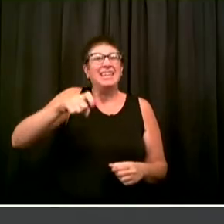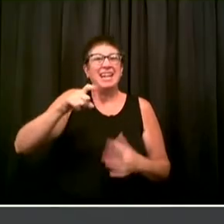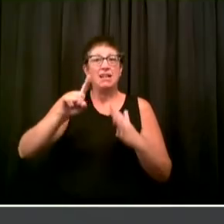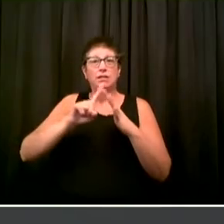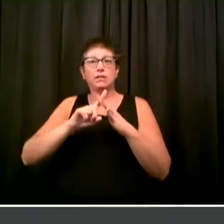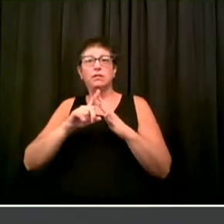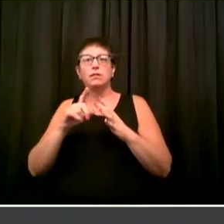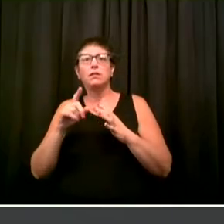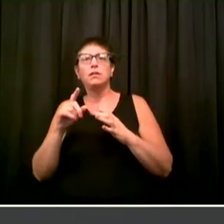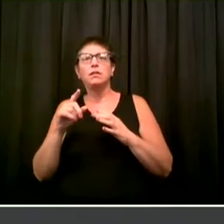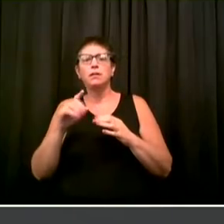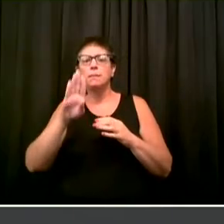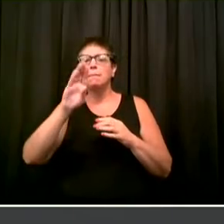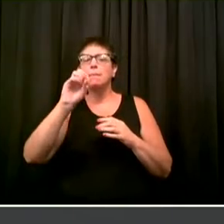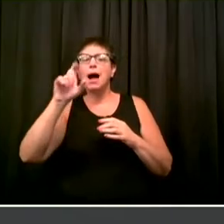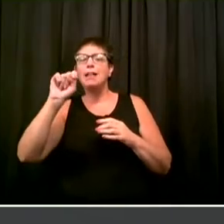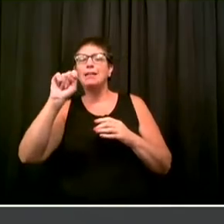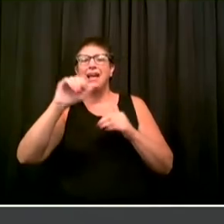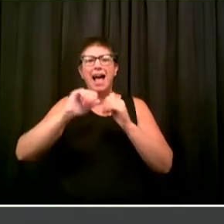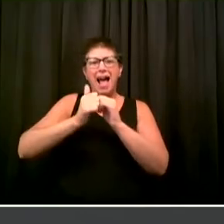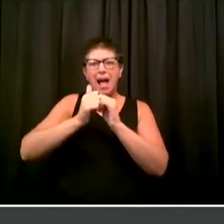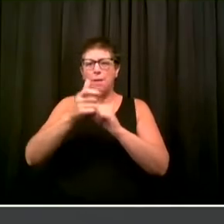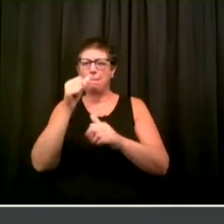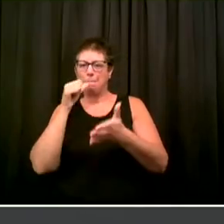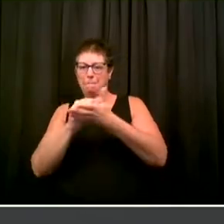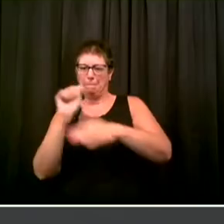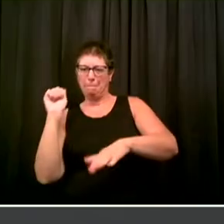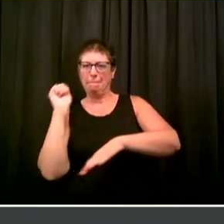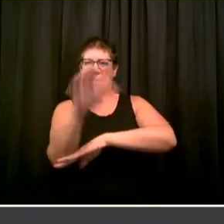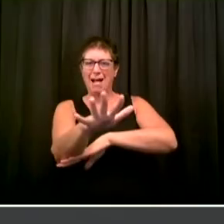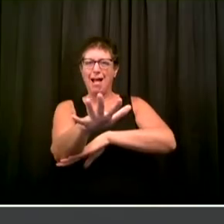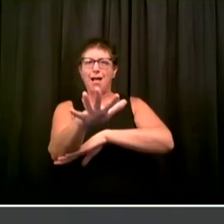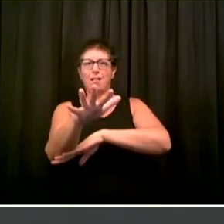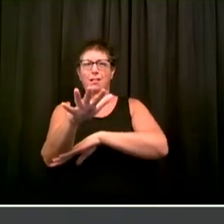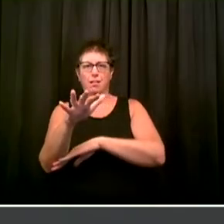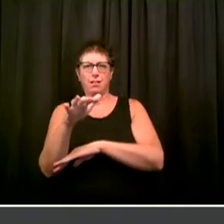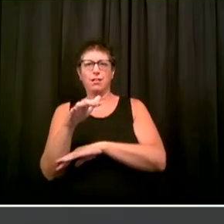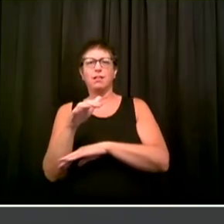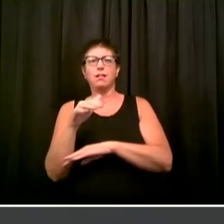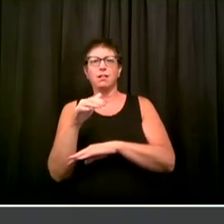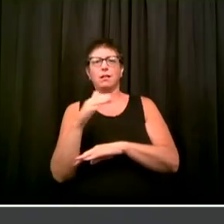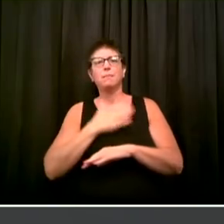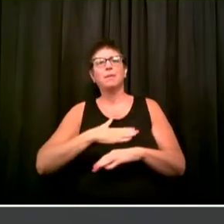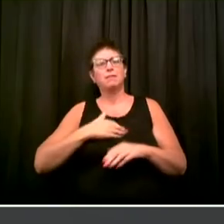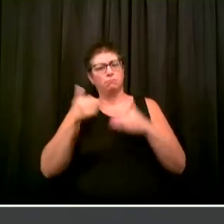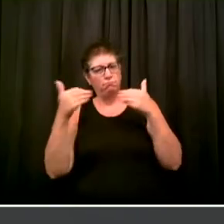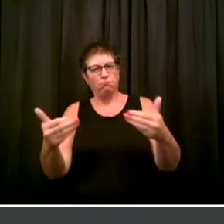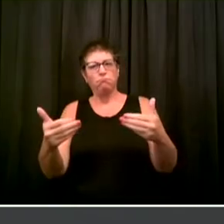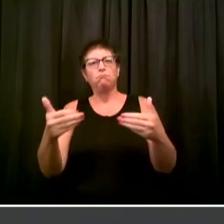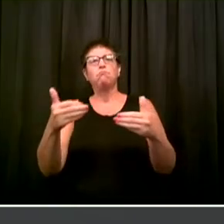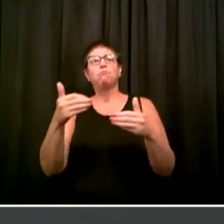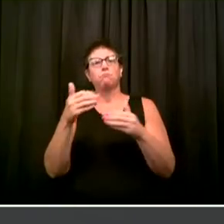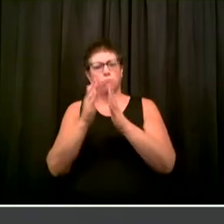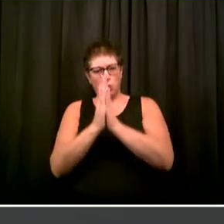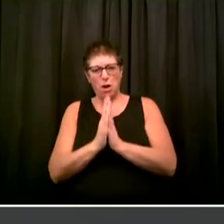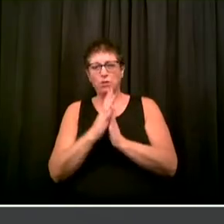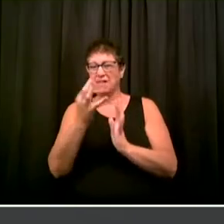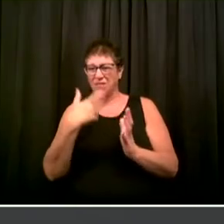NOT. IF YOU NEED AN ABSENTEE BALLOT REQUEST ONE, THE NEW YORK STATE HAS